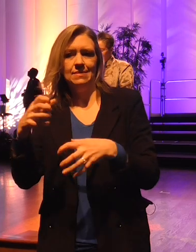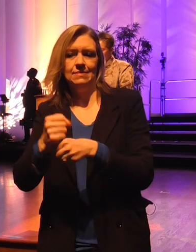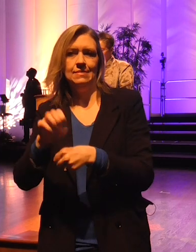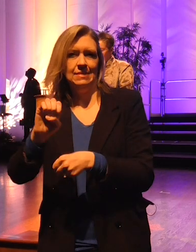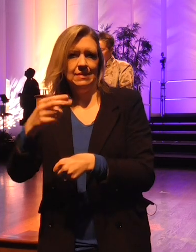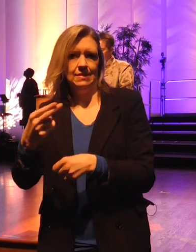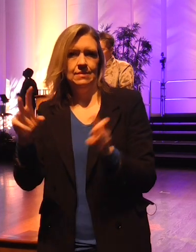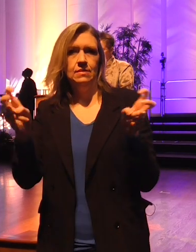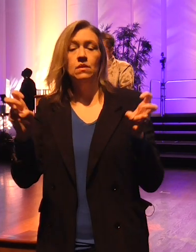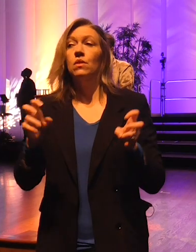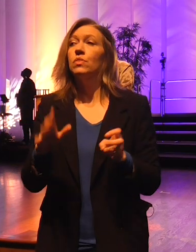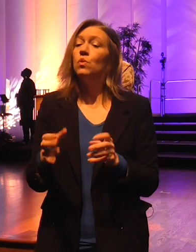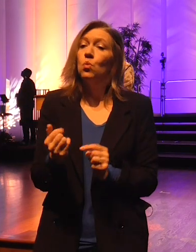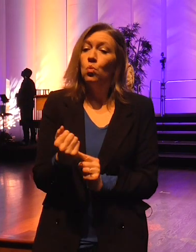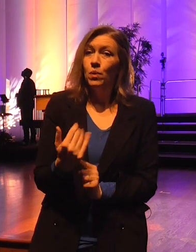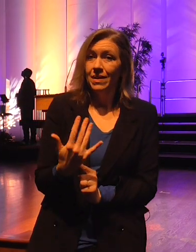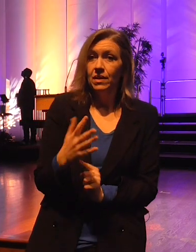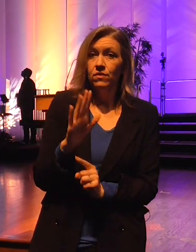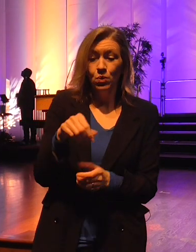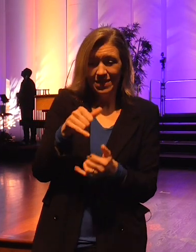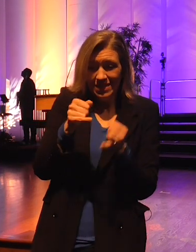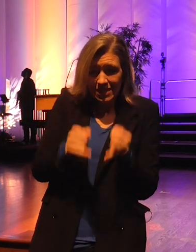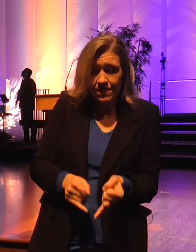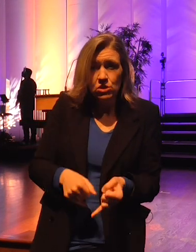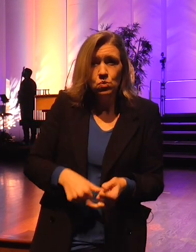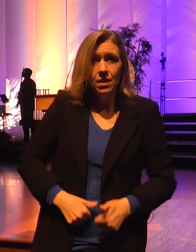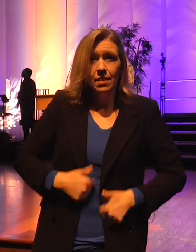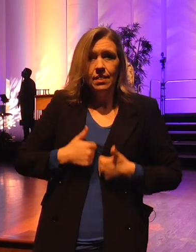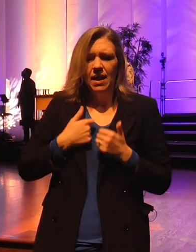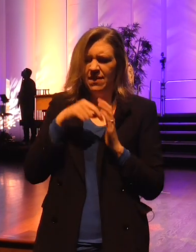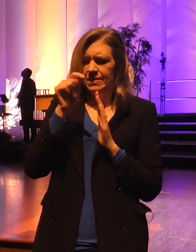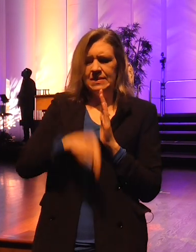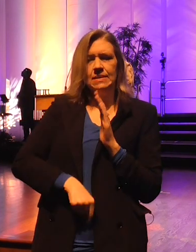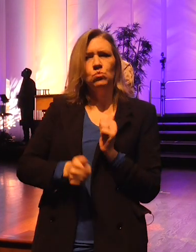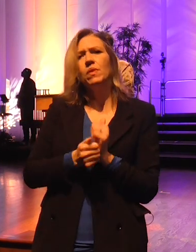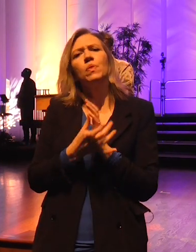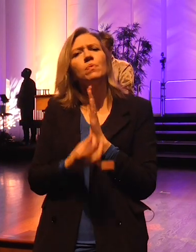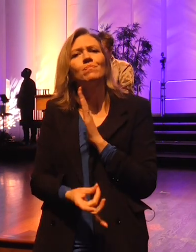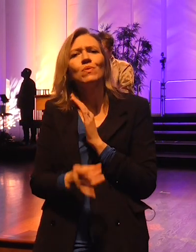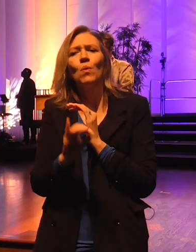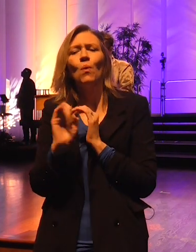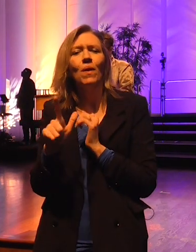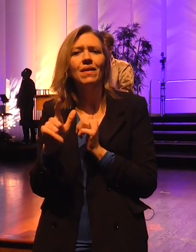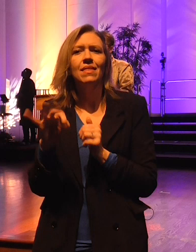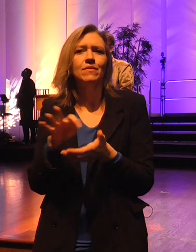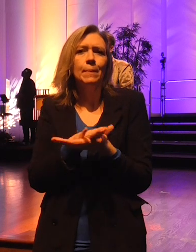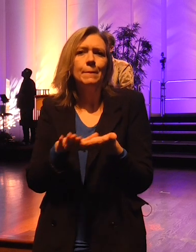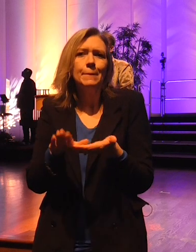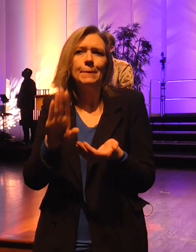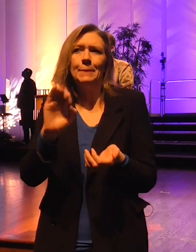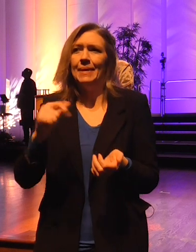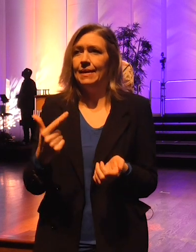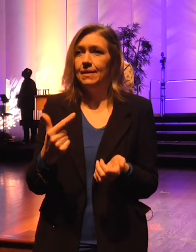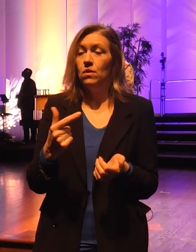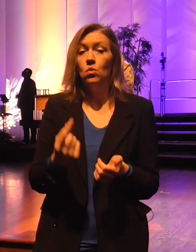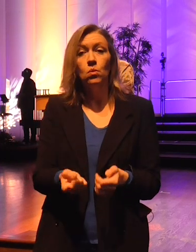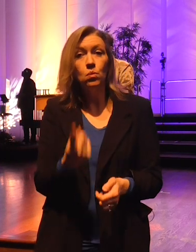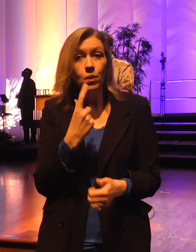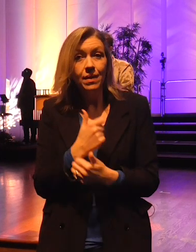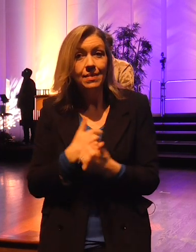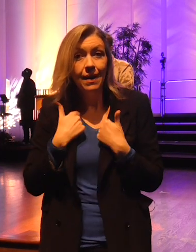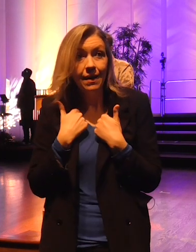life runs deep into the oil of pure being there is but one life and that life is your life now